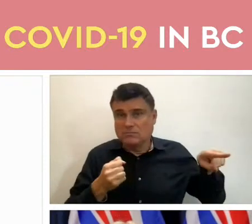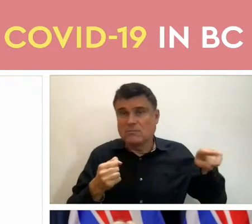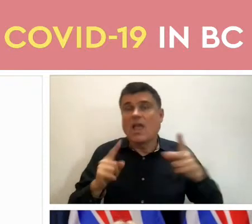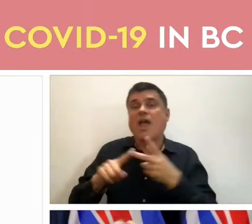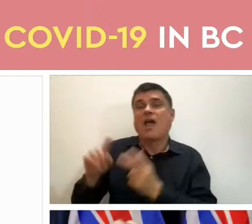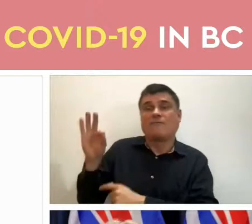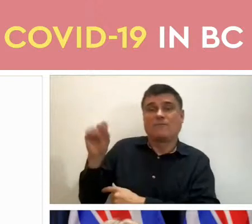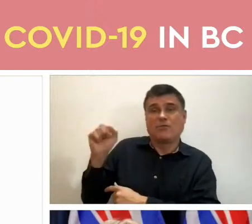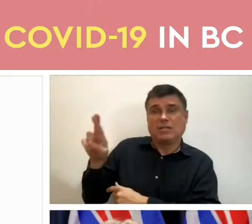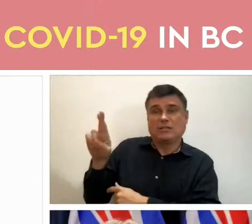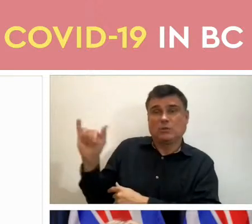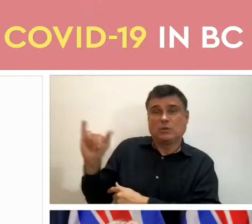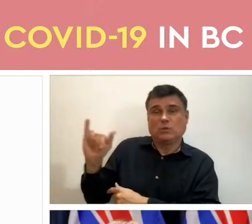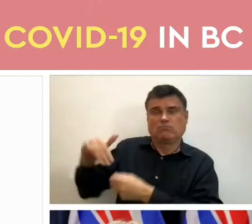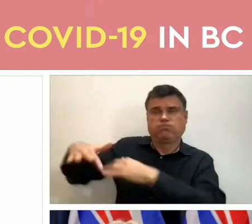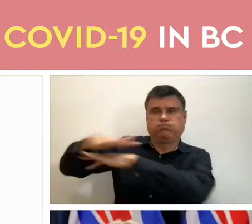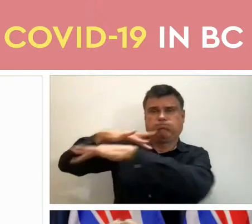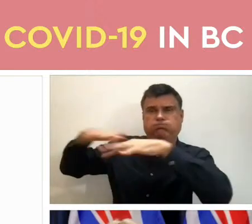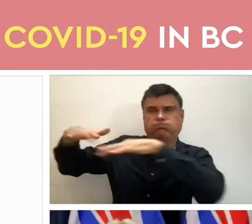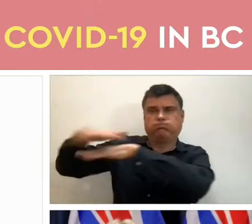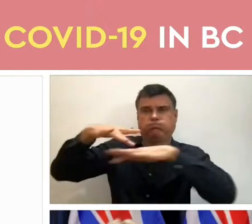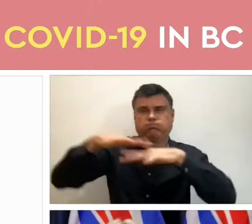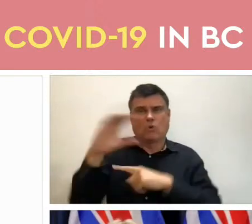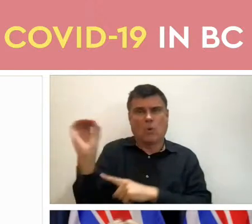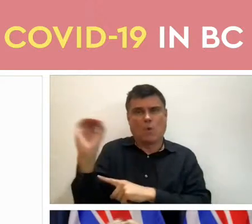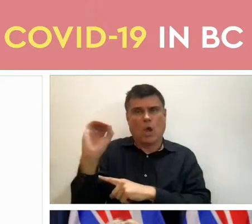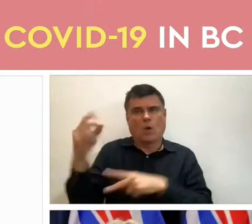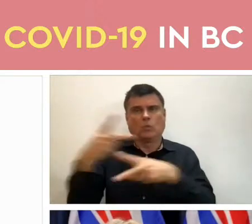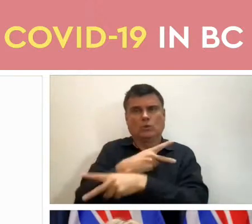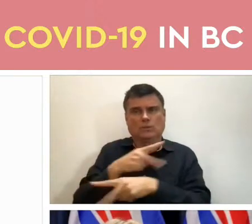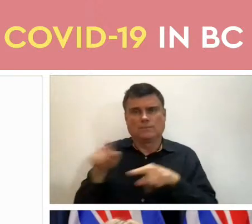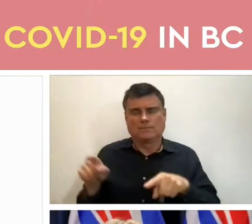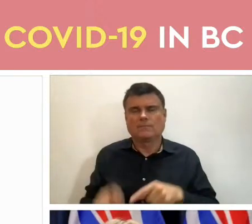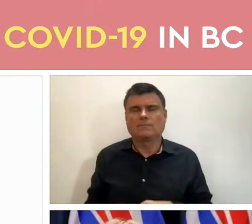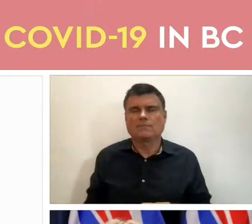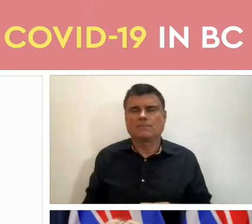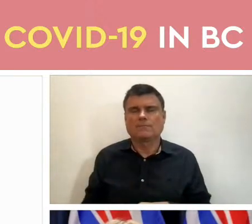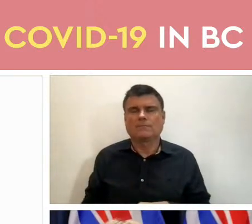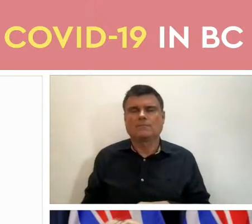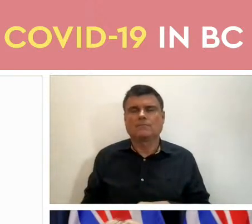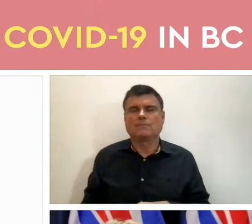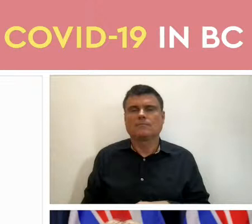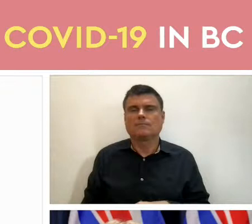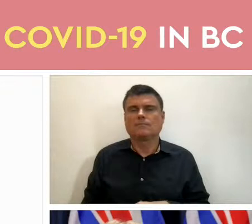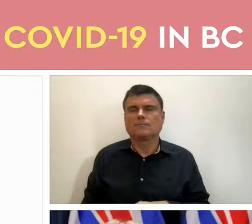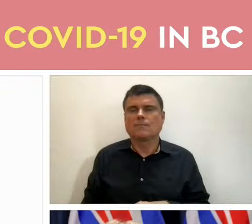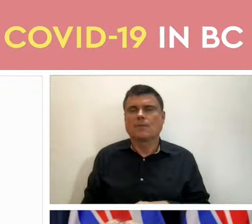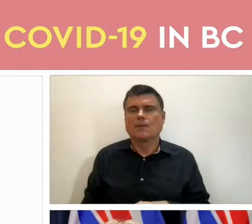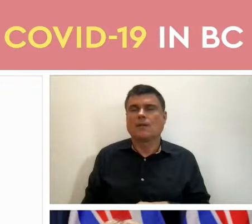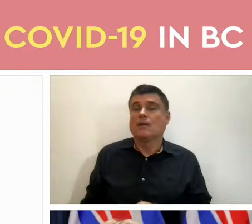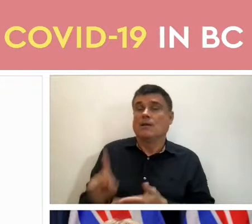that is now dramatically changed from even what we showed just last week.